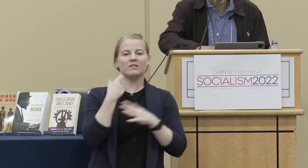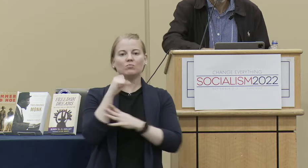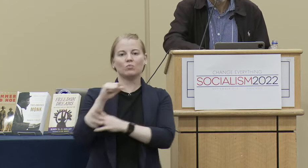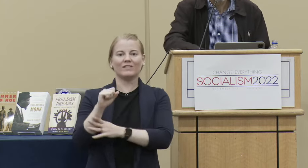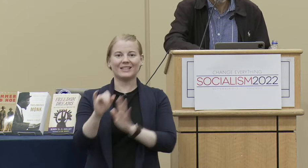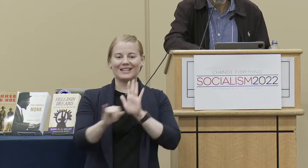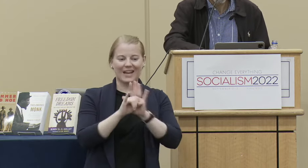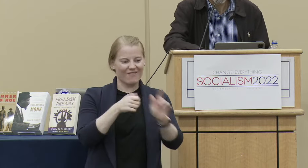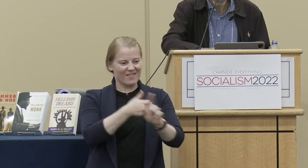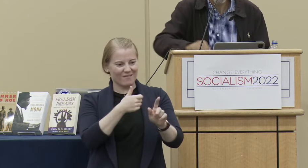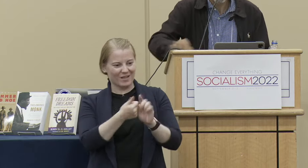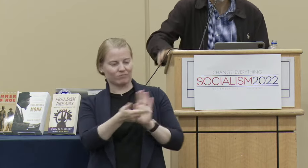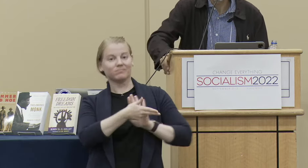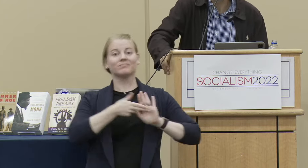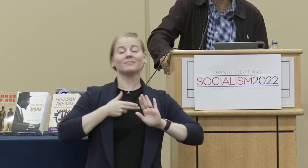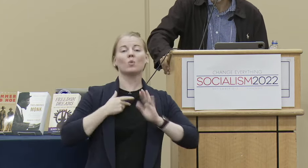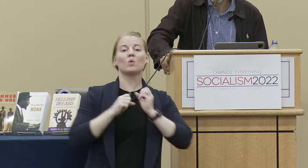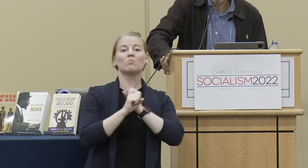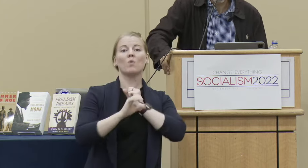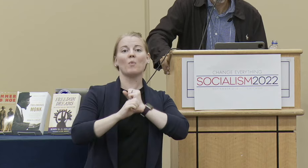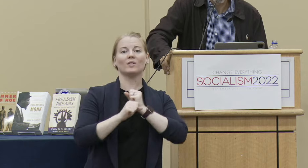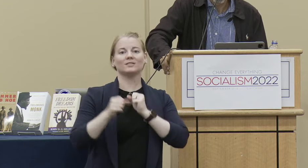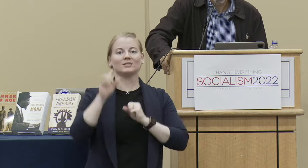movements identified themselves as socialists or promoting